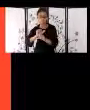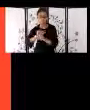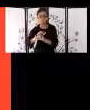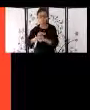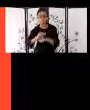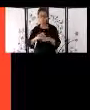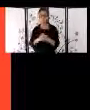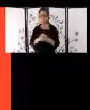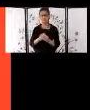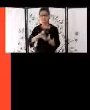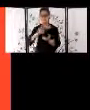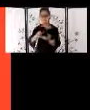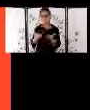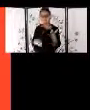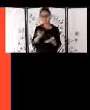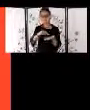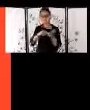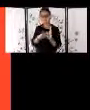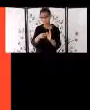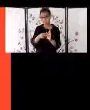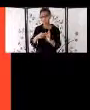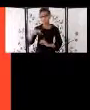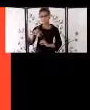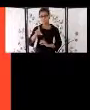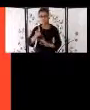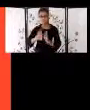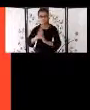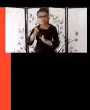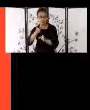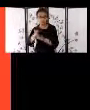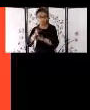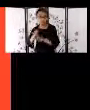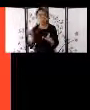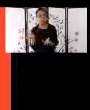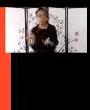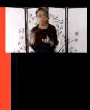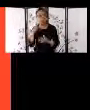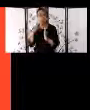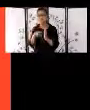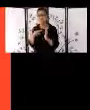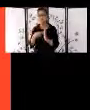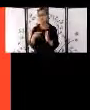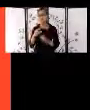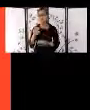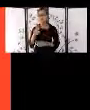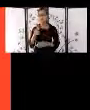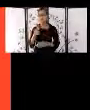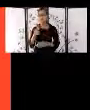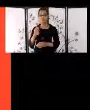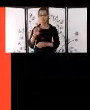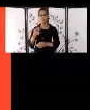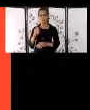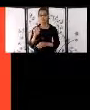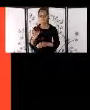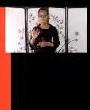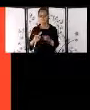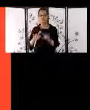might include professional development opportunities, such as residencies, workshops, courses, conferences,